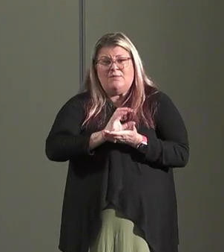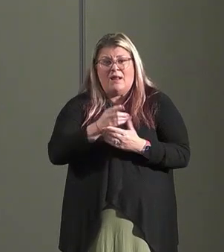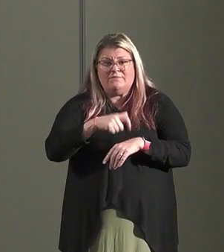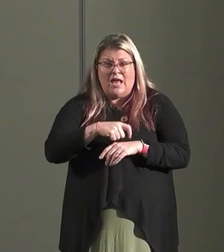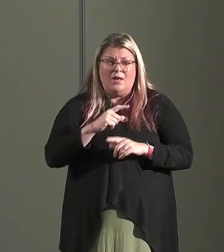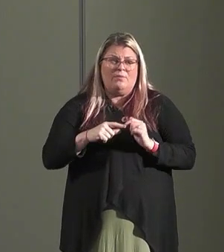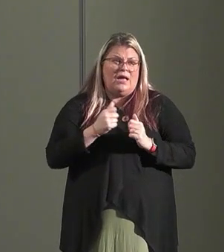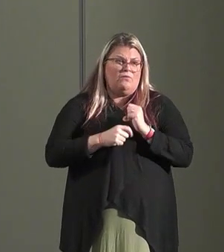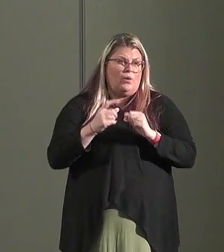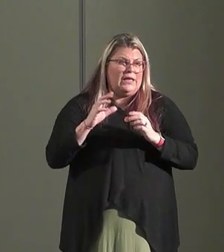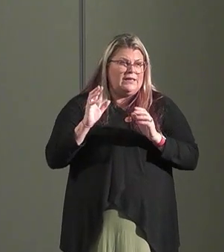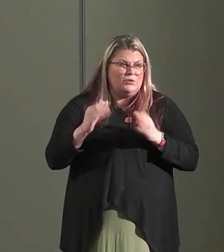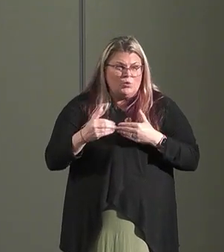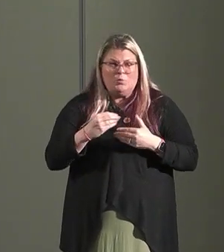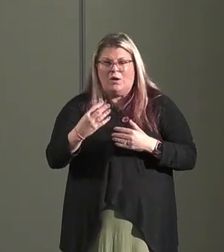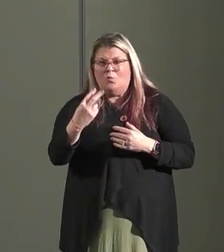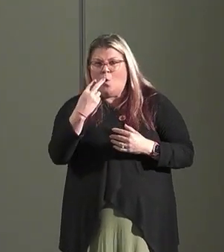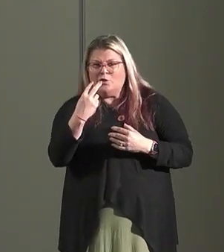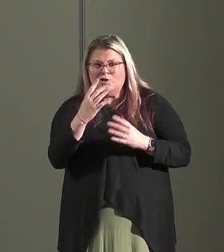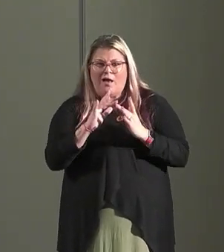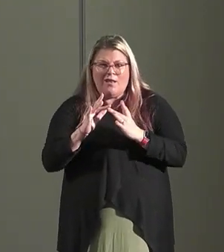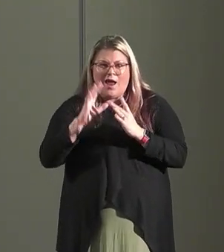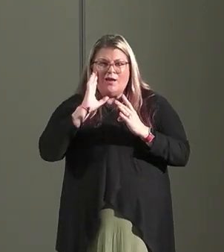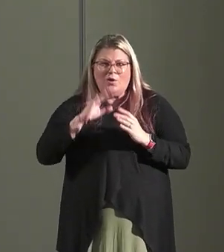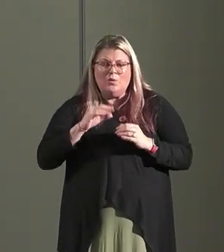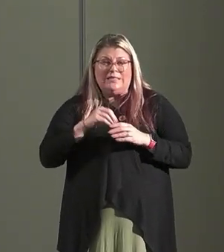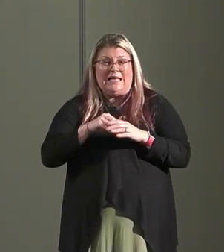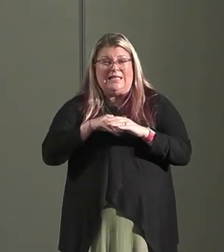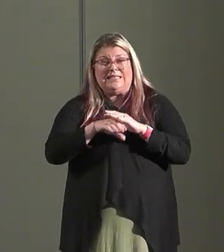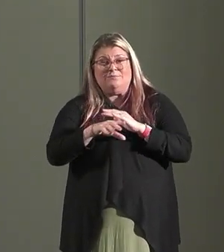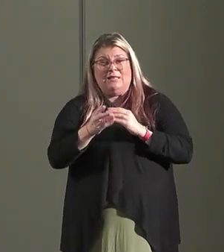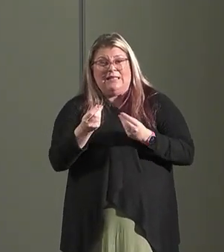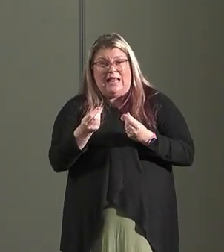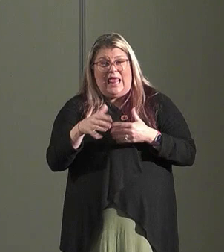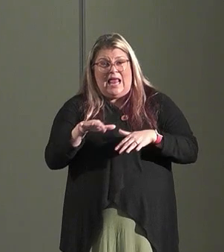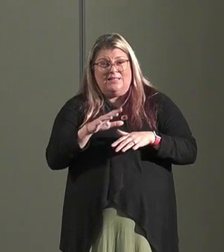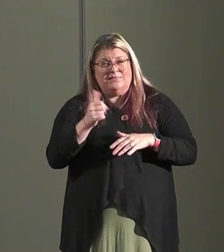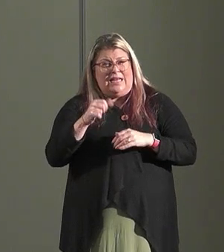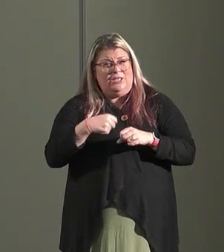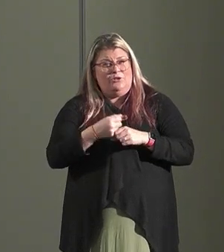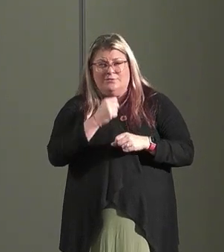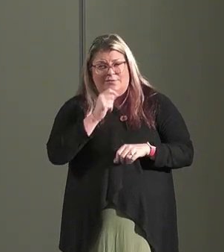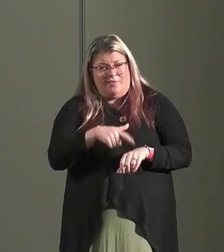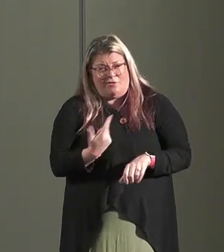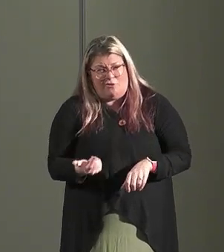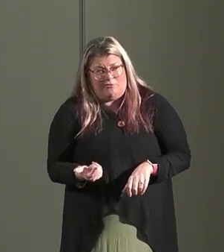watching online knows, inaccessibility land is not that long. That is the kind of thing